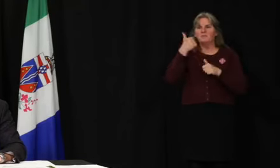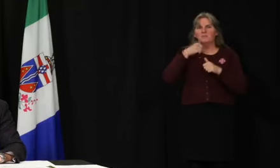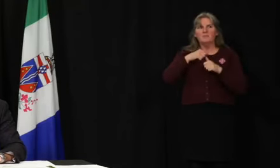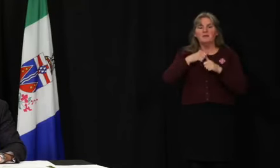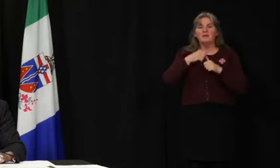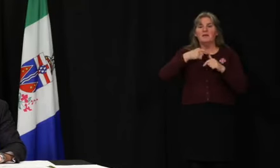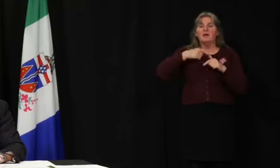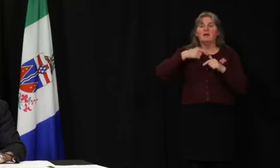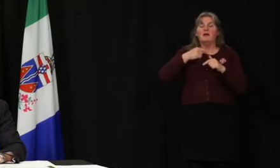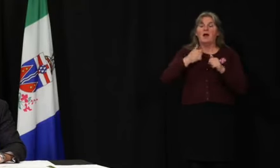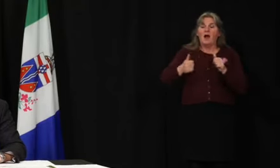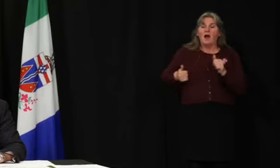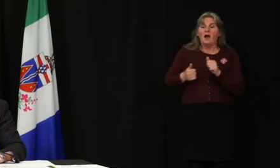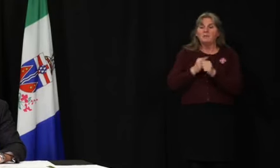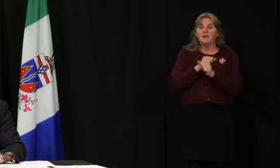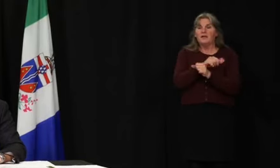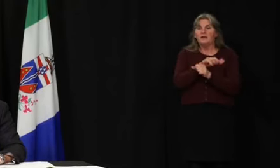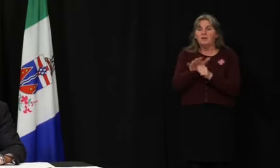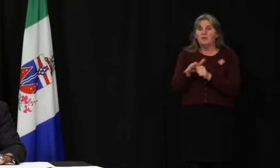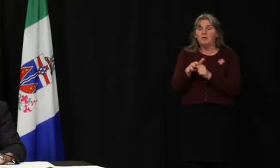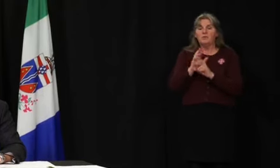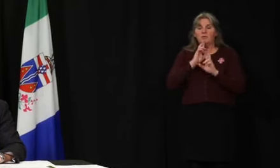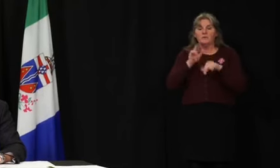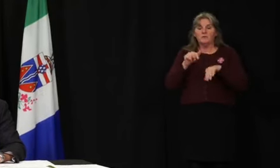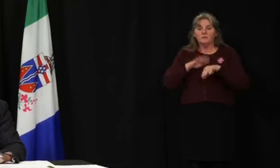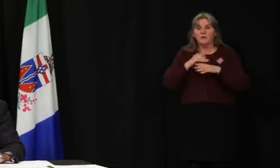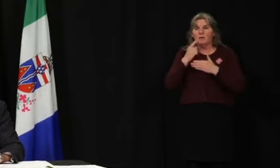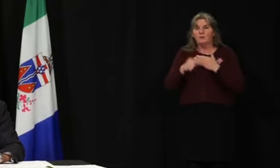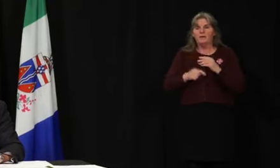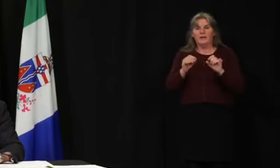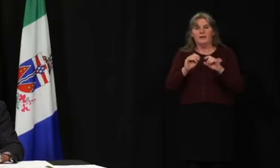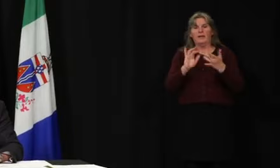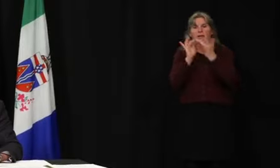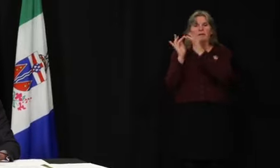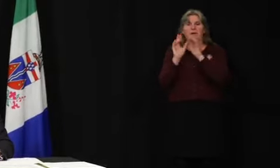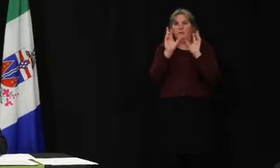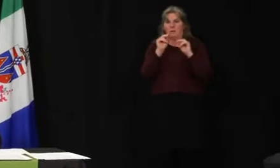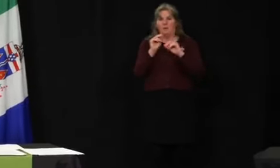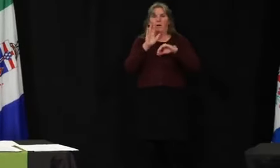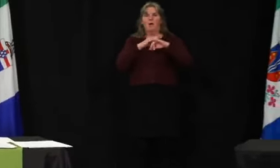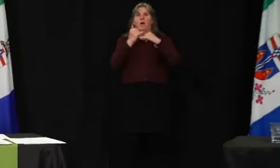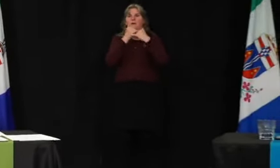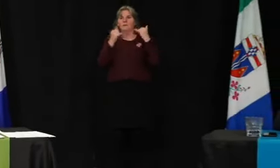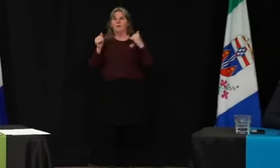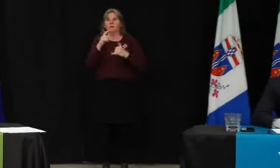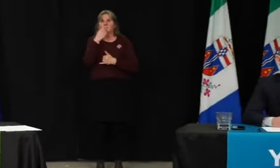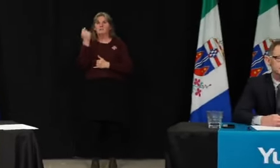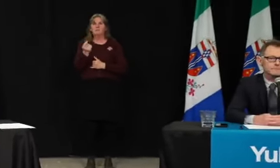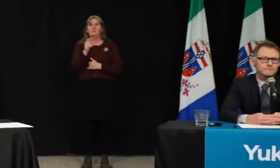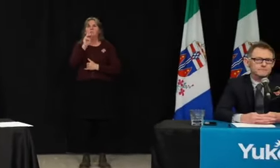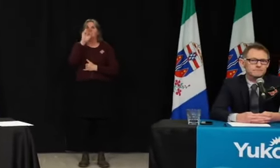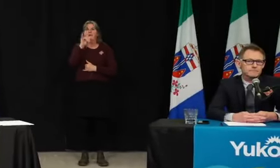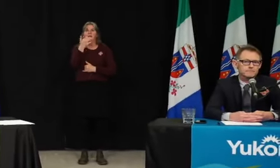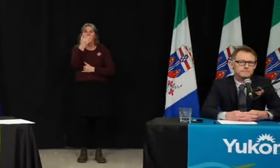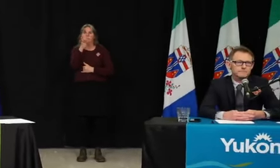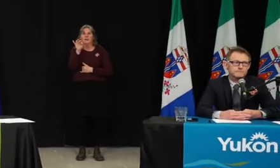or not, the offer in May for the current budget is up to them.